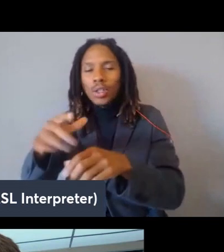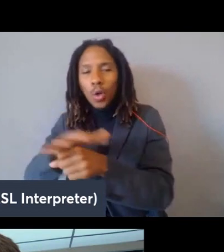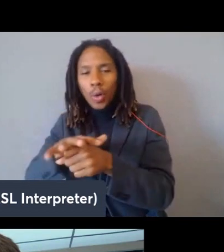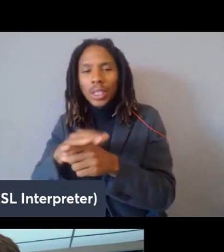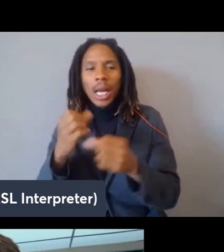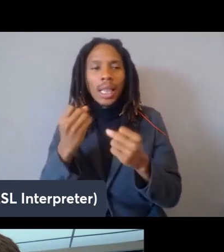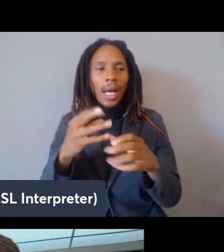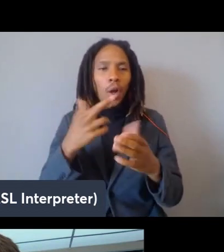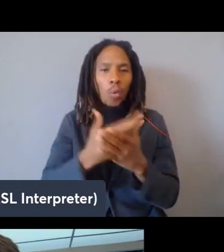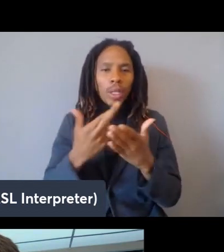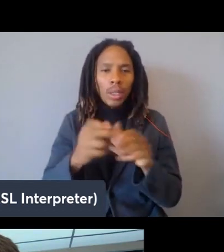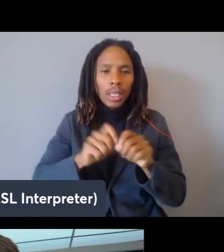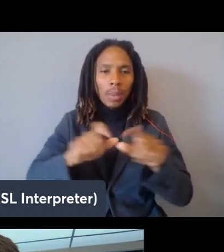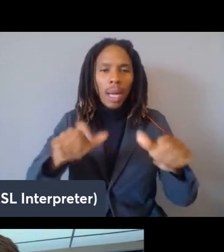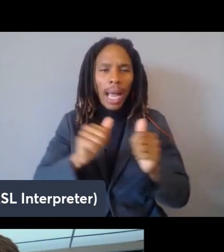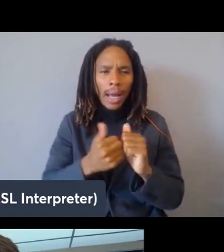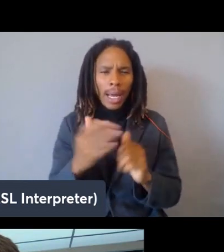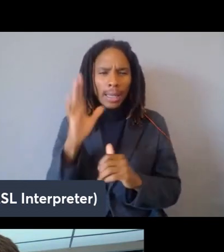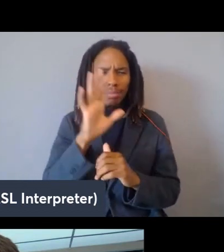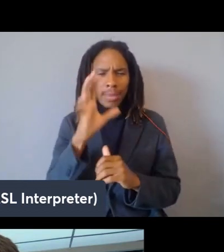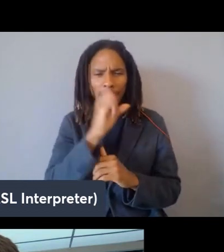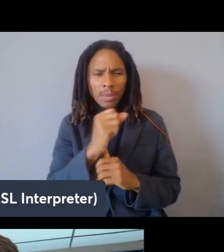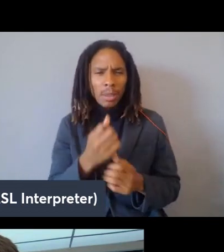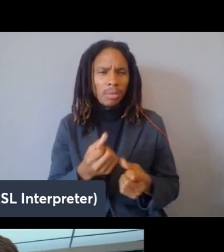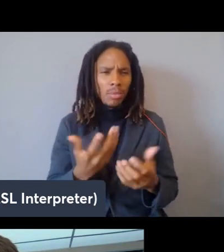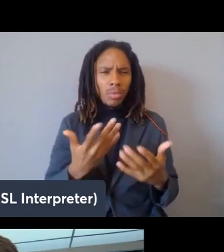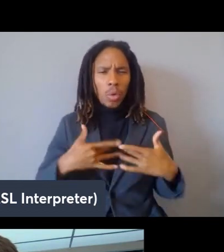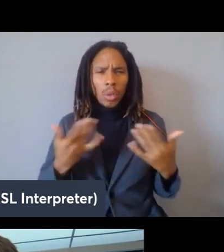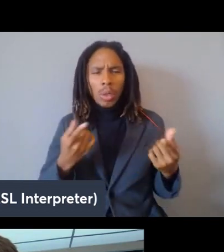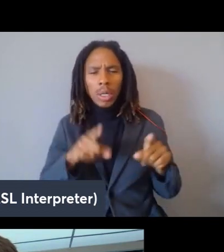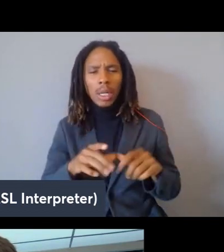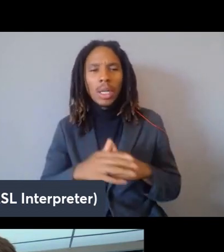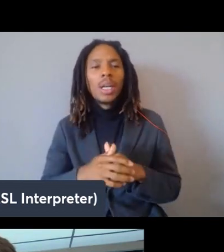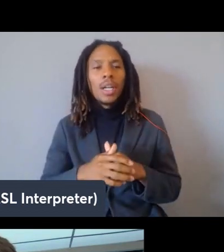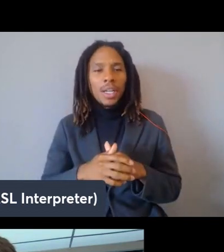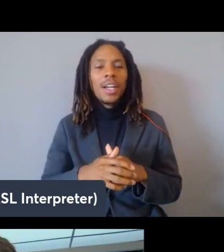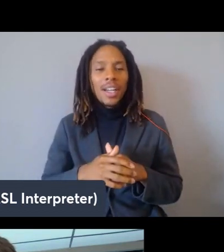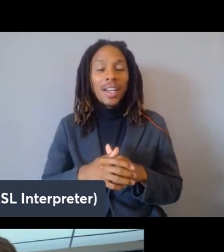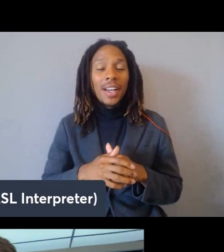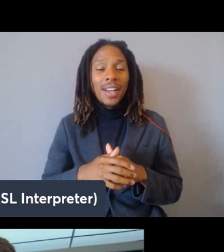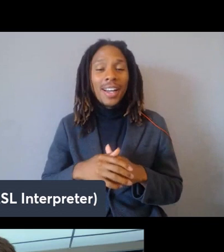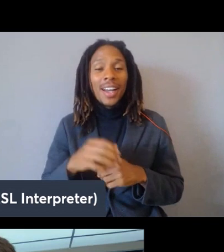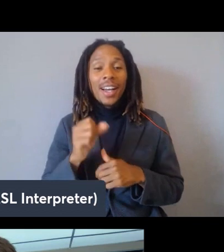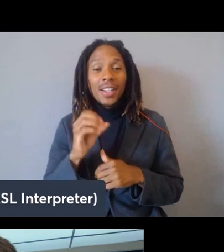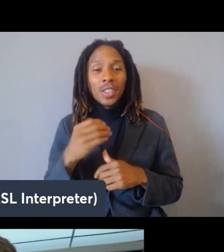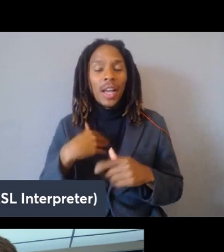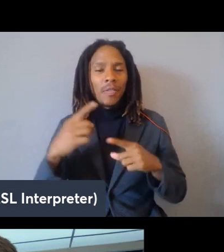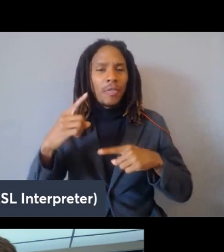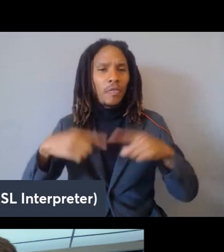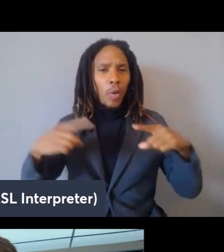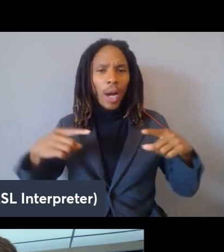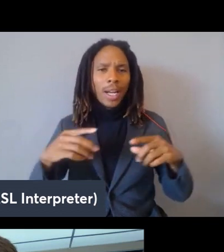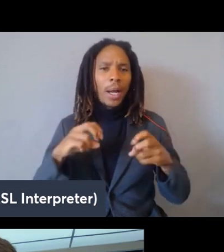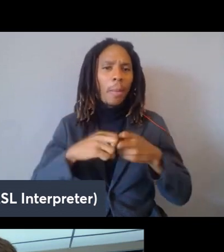How do I now estimate what's going on? So there are a lot of these variety of problems that you can solve with our tool.